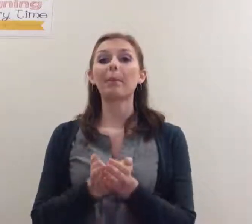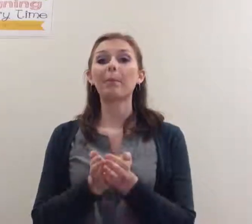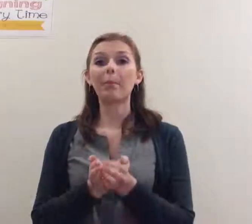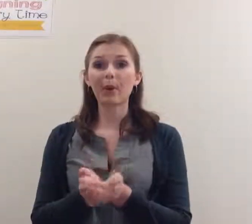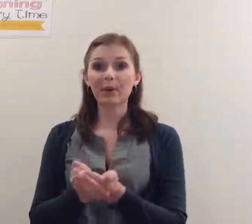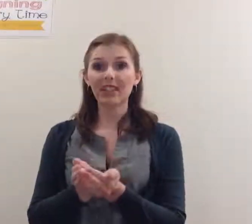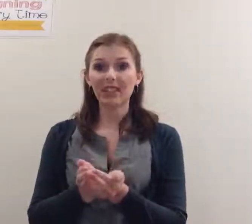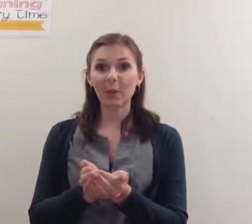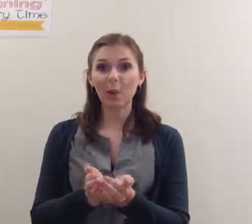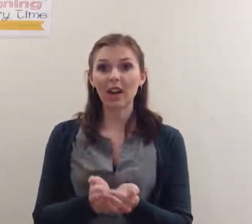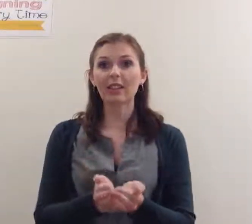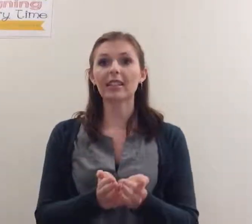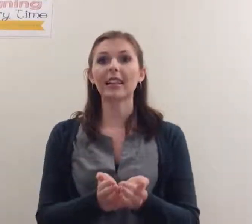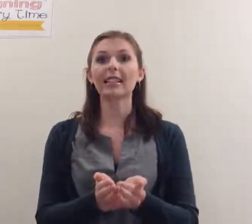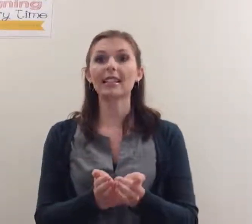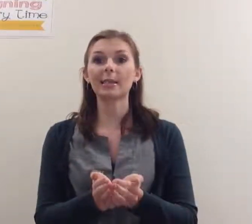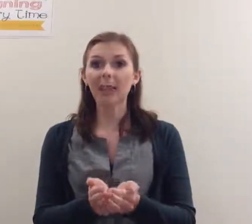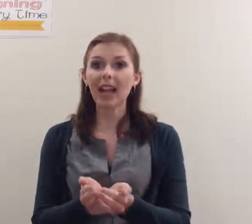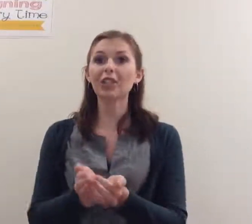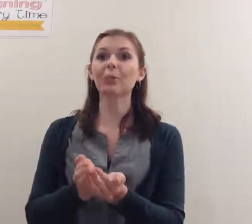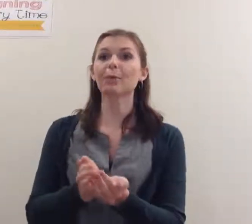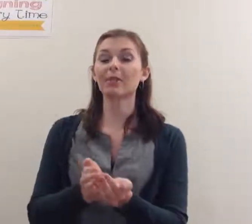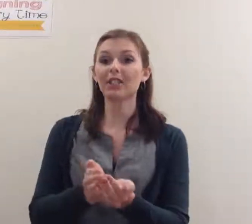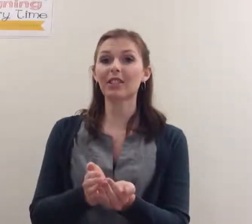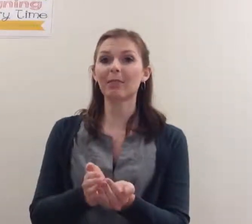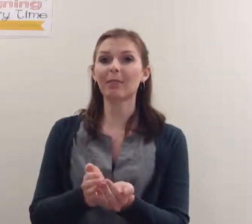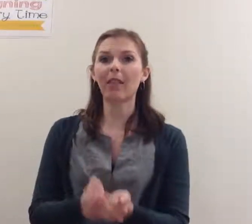The BOAT in the water says splash, sssspppllll,